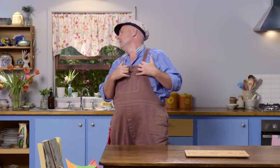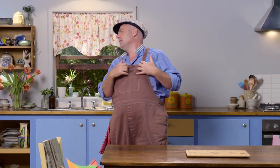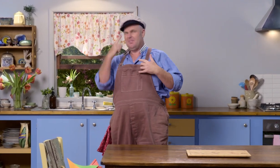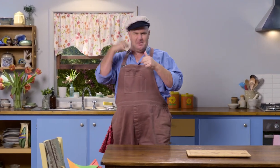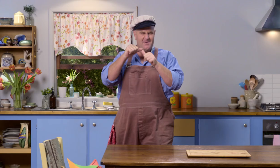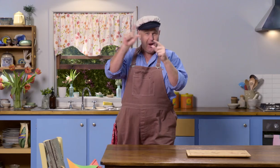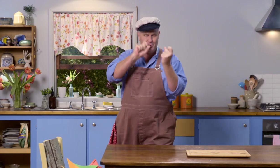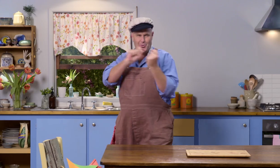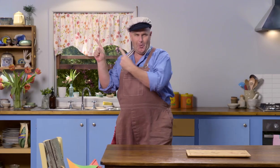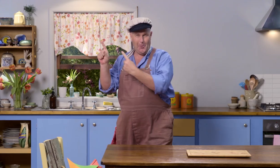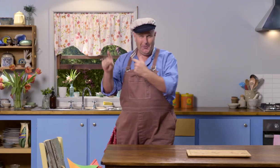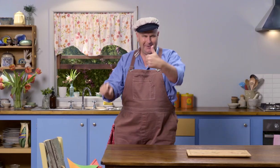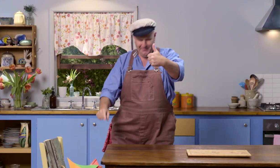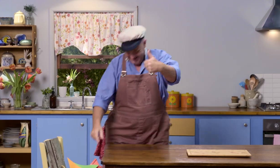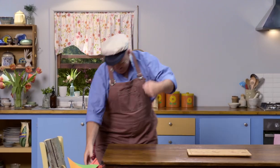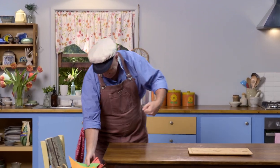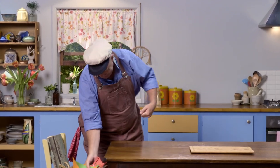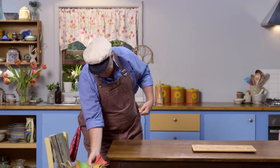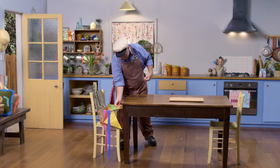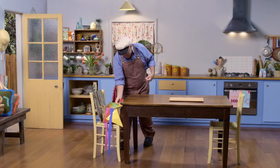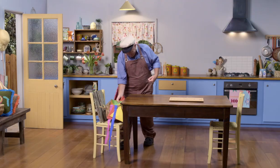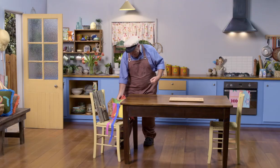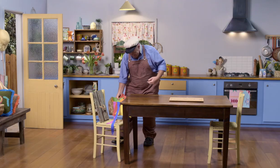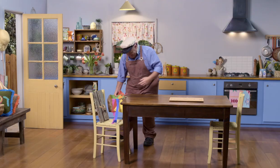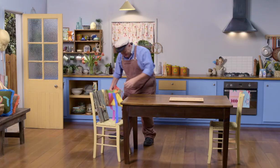Ooh, I think I better go back now. Yeah.